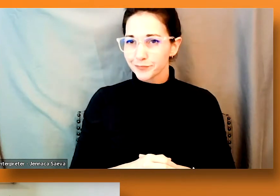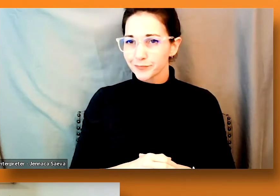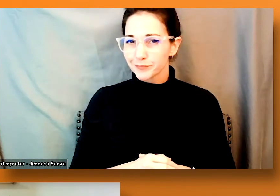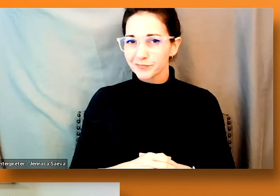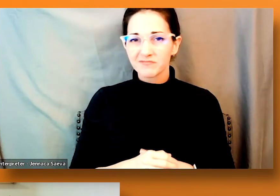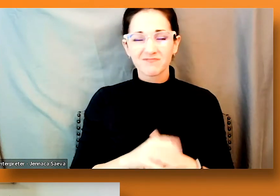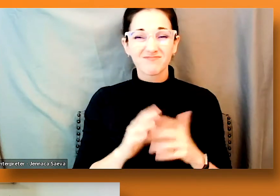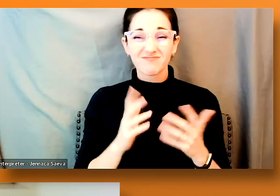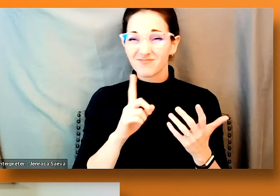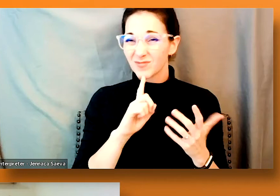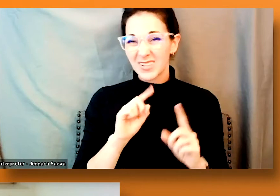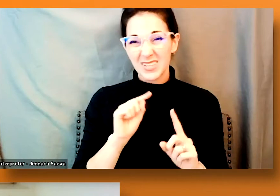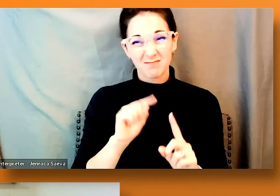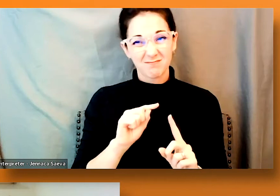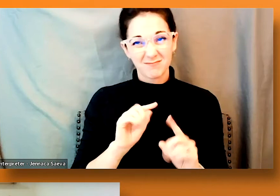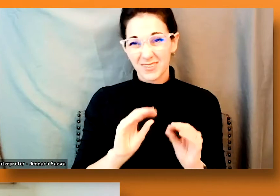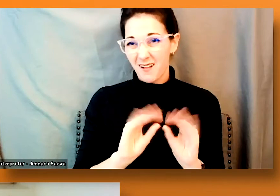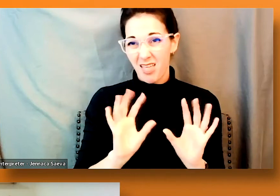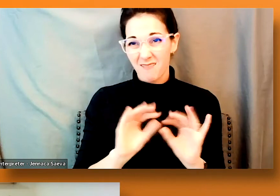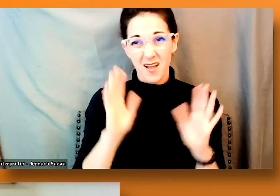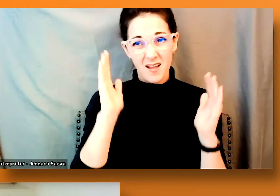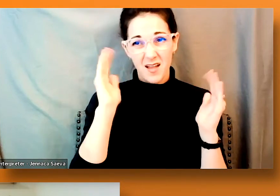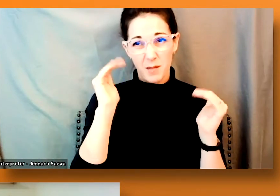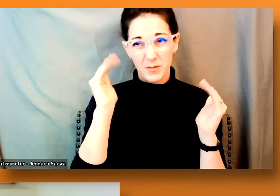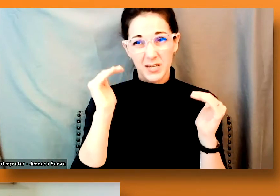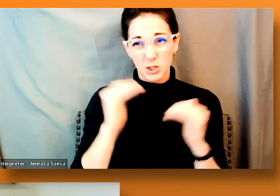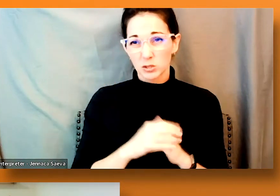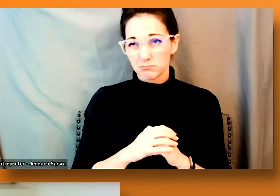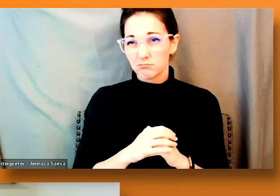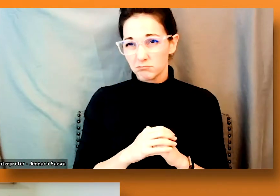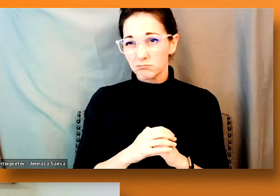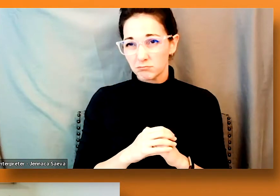and just to clarify all the expectations